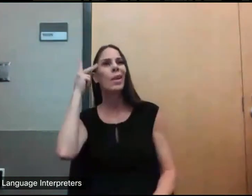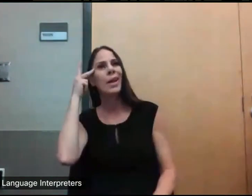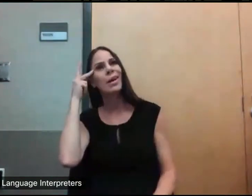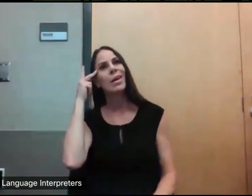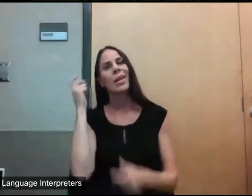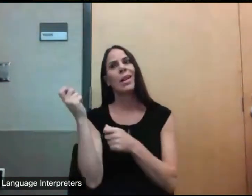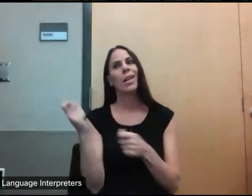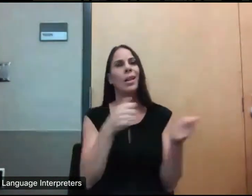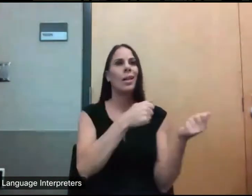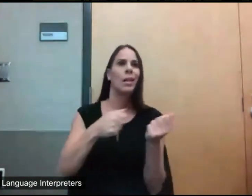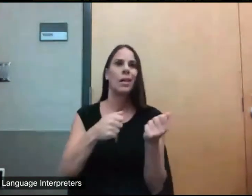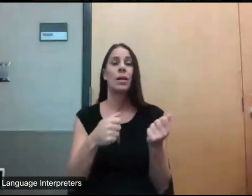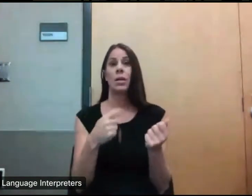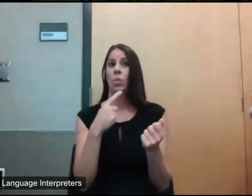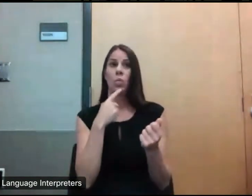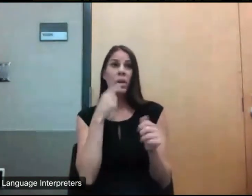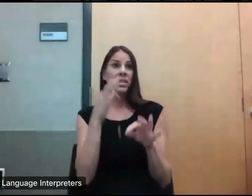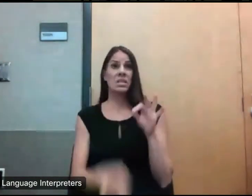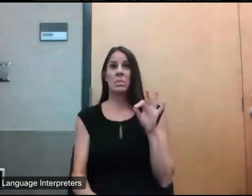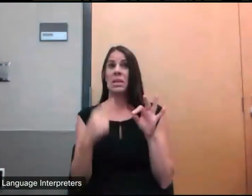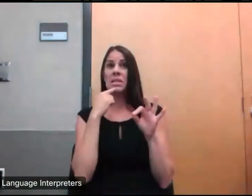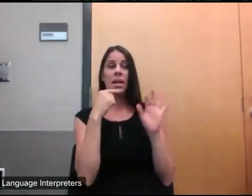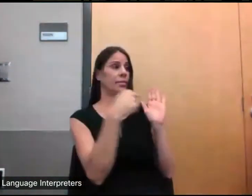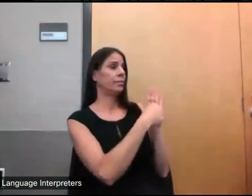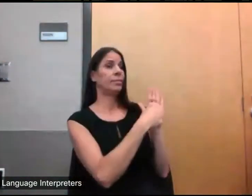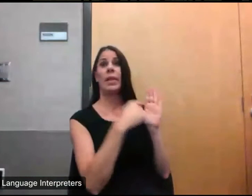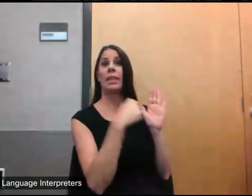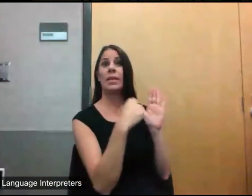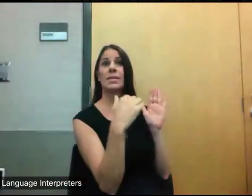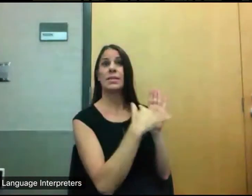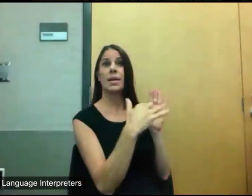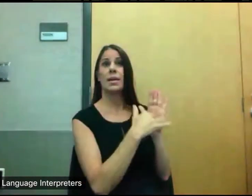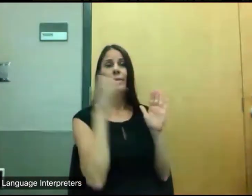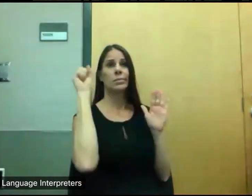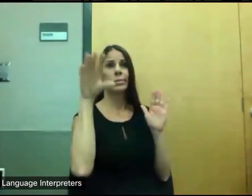that we can just say the study came out and showed this. And and so we've been able to